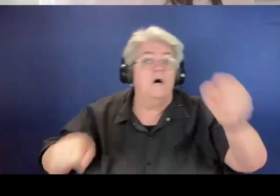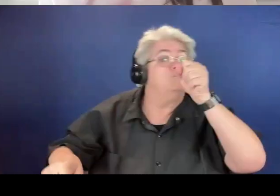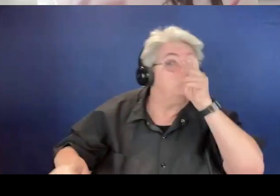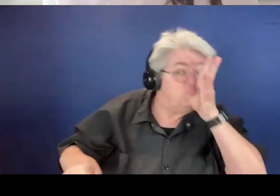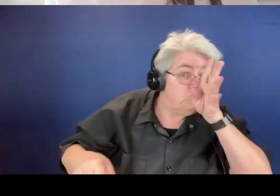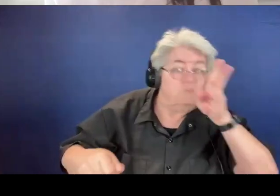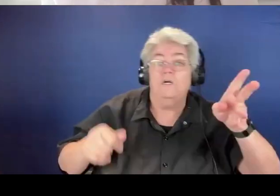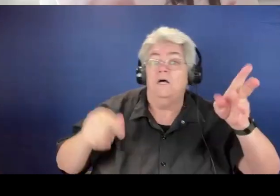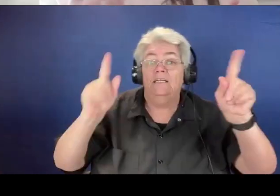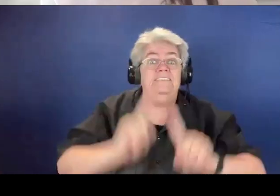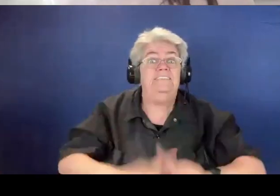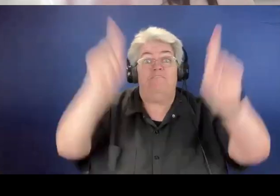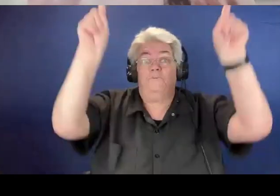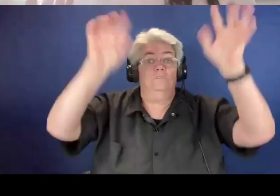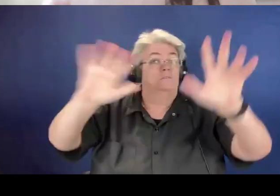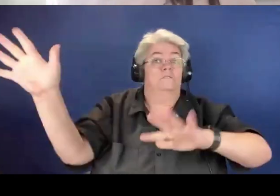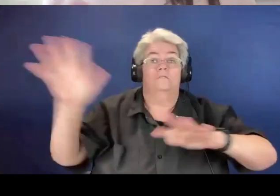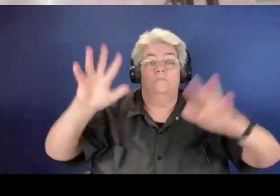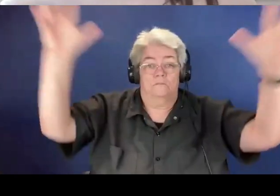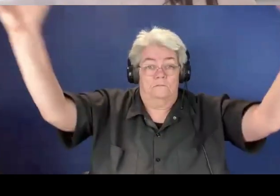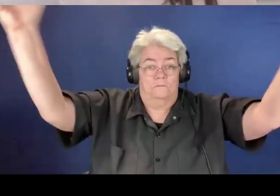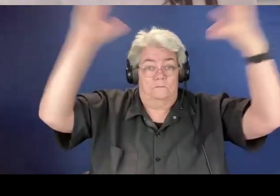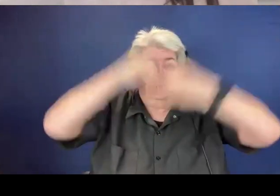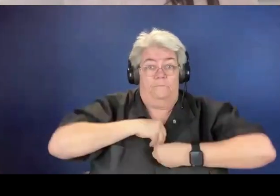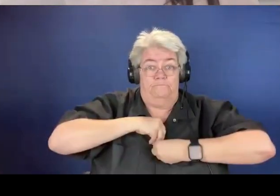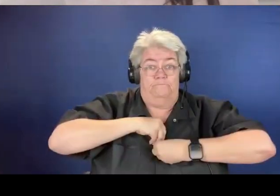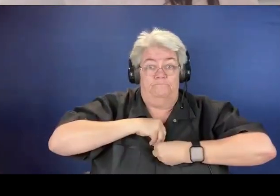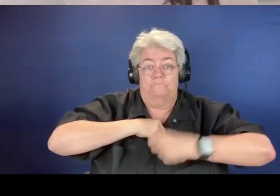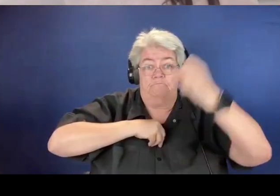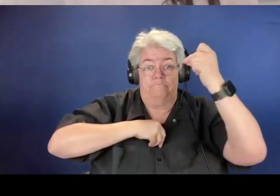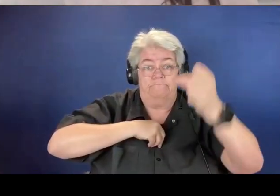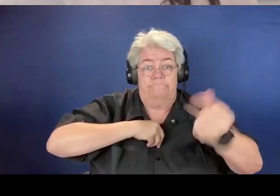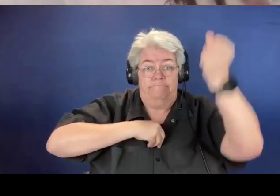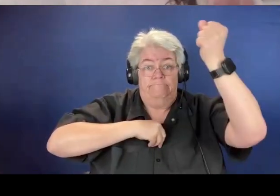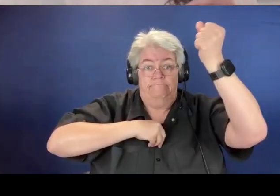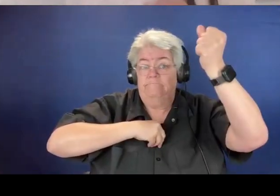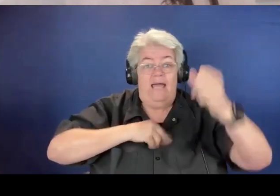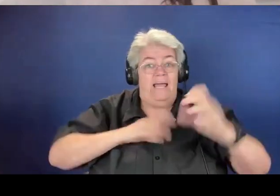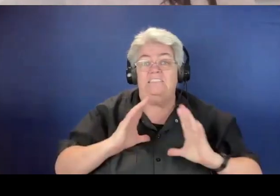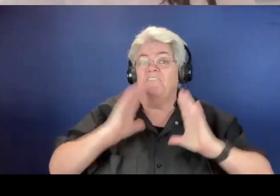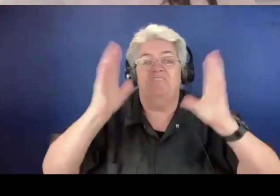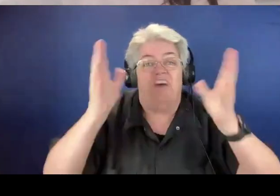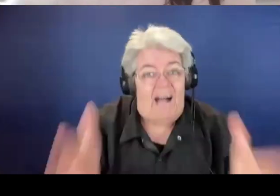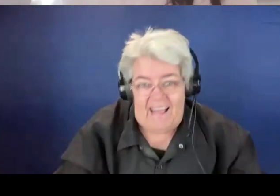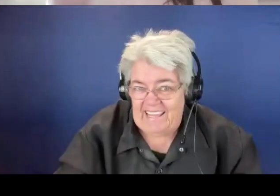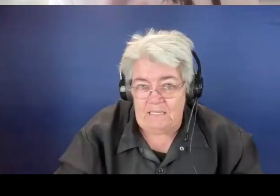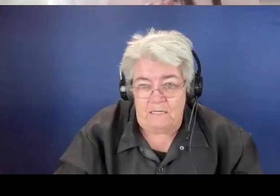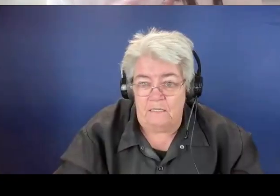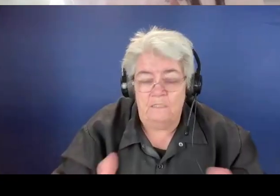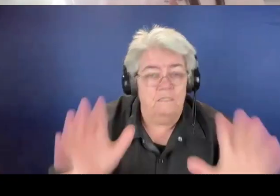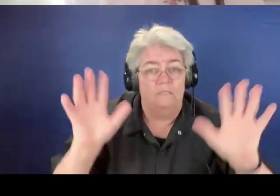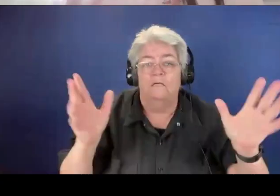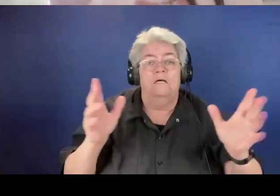they have the capacity to learn one language. Okay. So I want to make that very very clear.